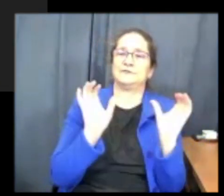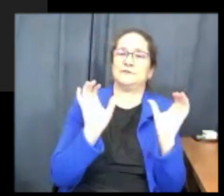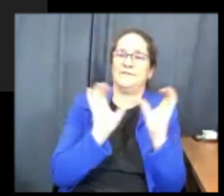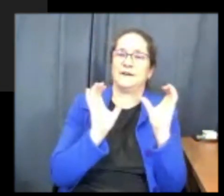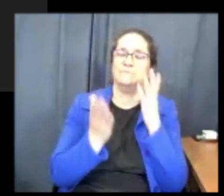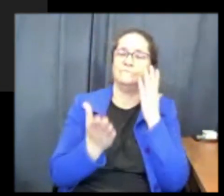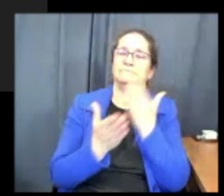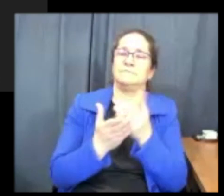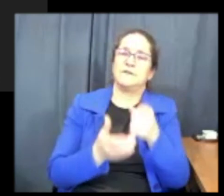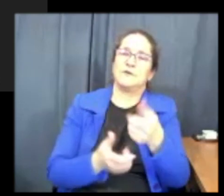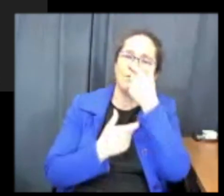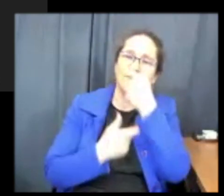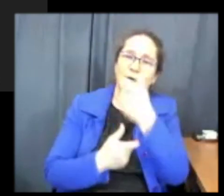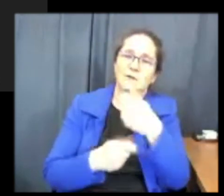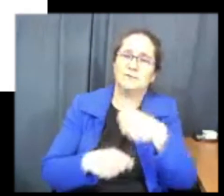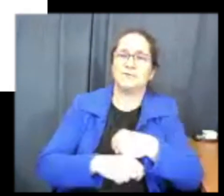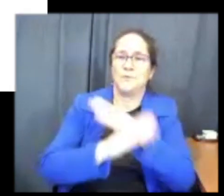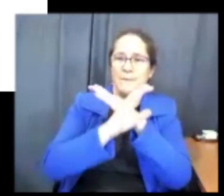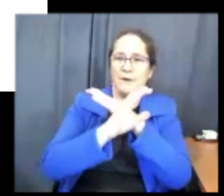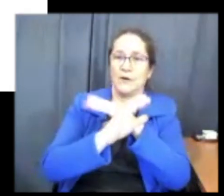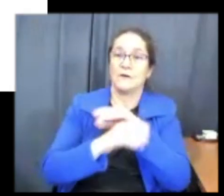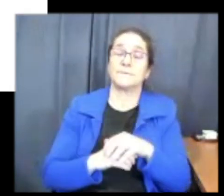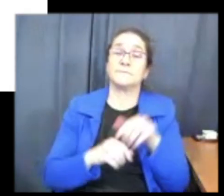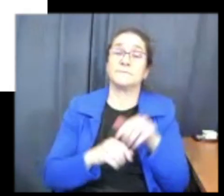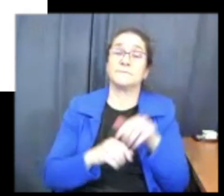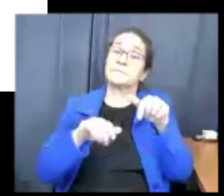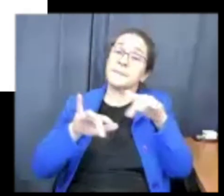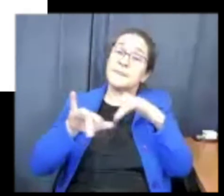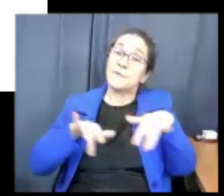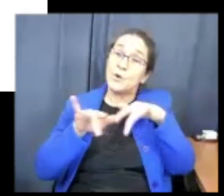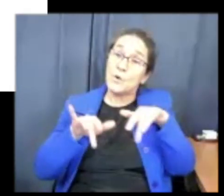in this webinar. This recording and related resources